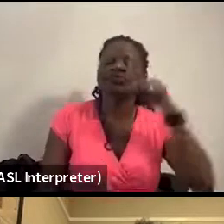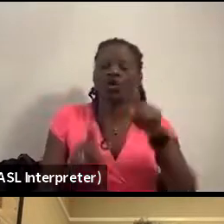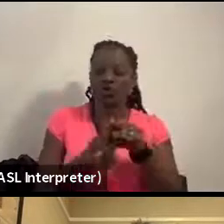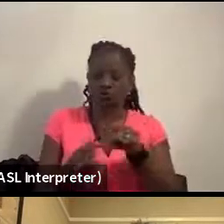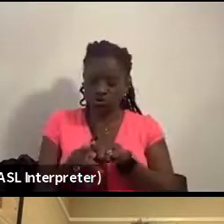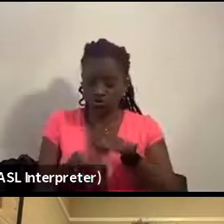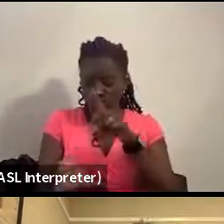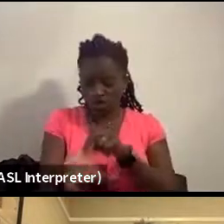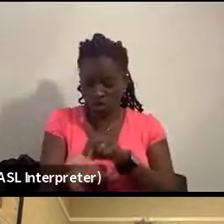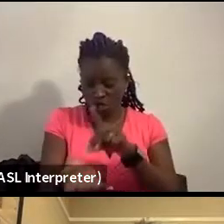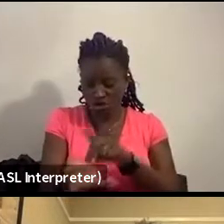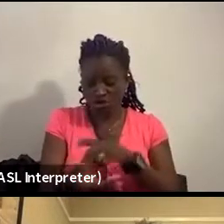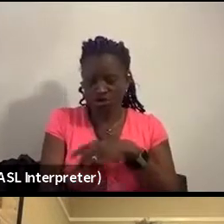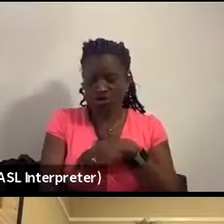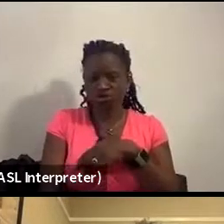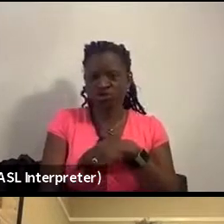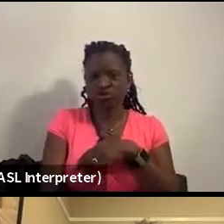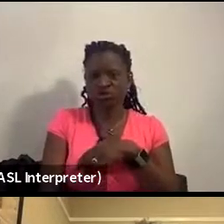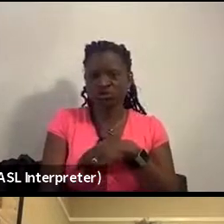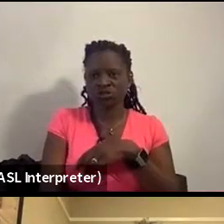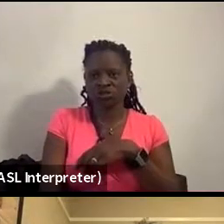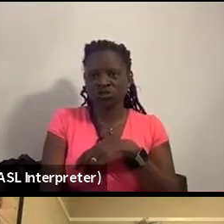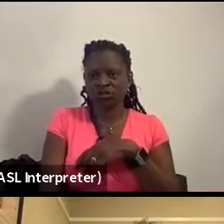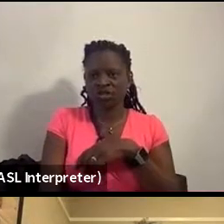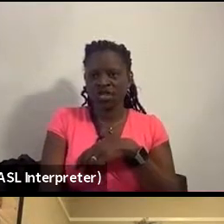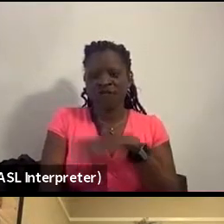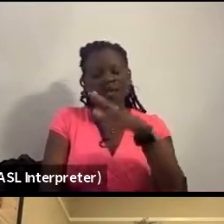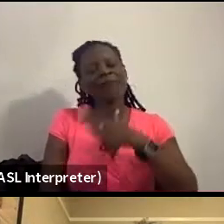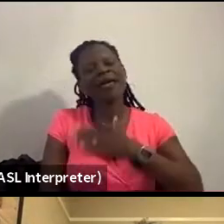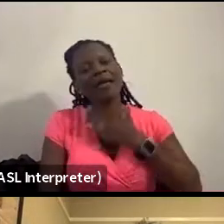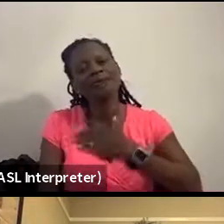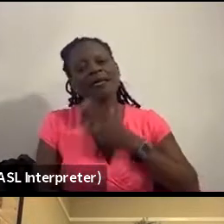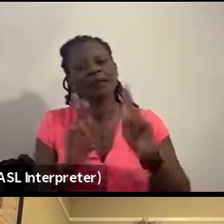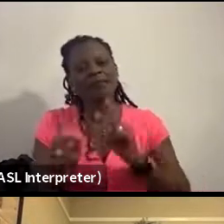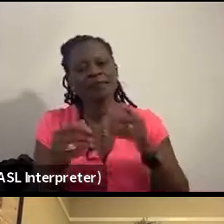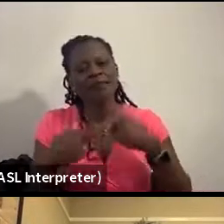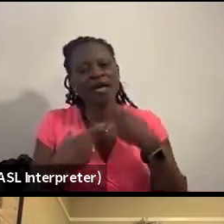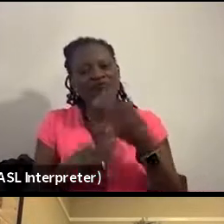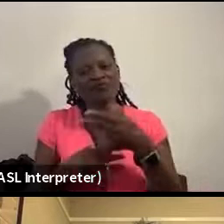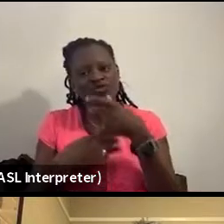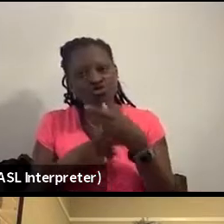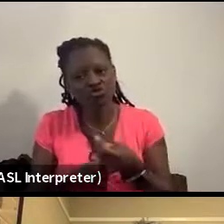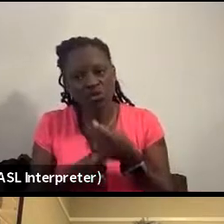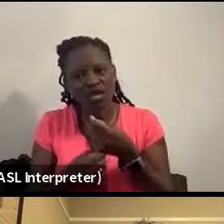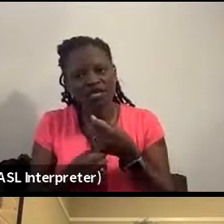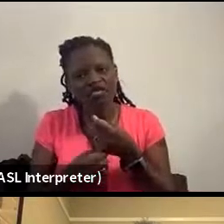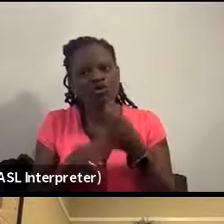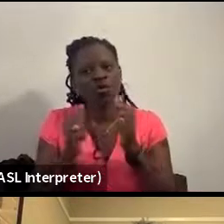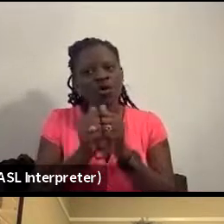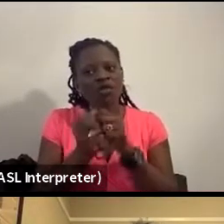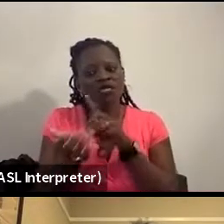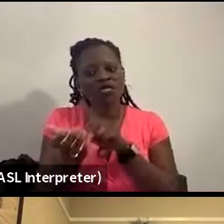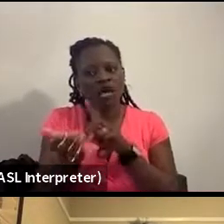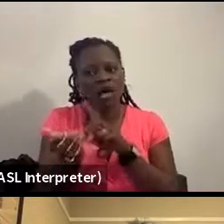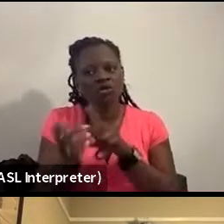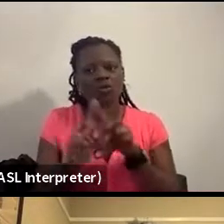and clinics like having that trust in us is amazing. And sometimes we still don't do a good job addressing those things or creating those spaces.